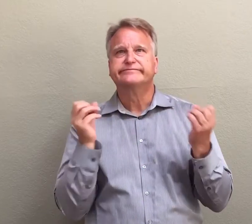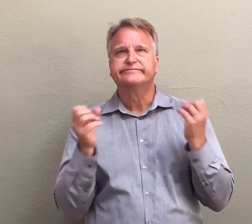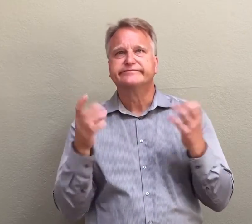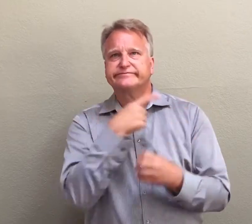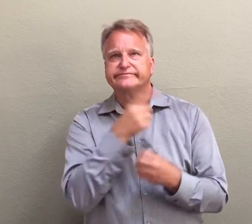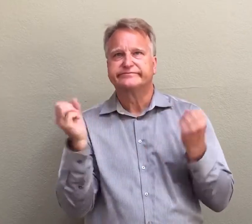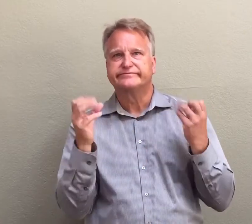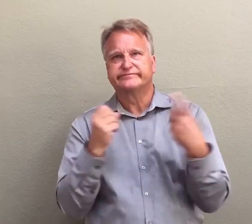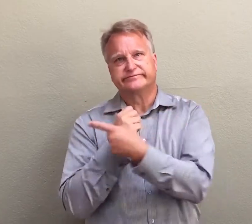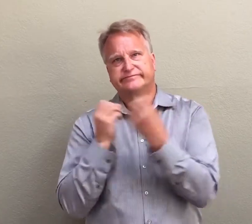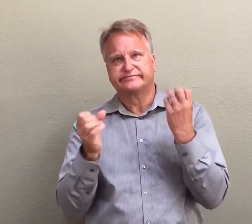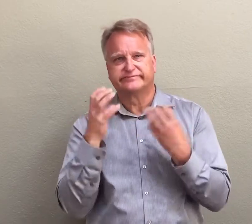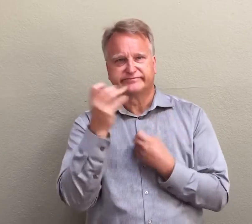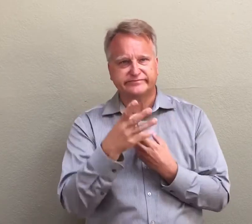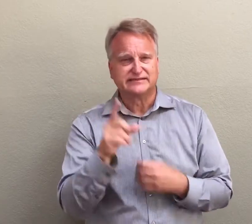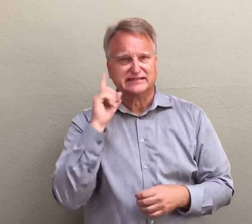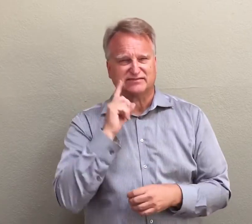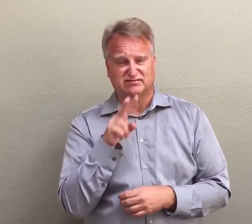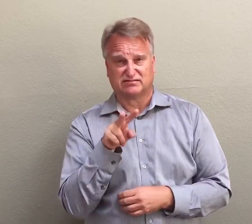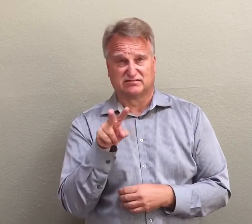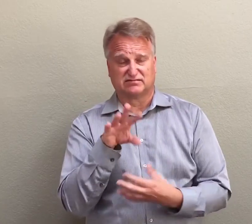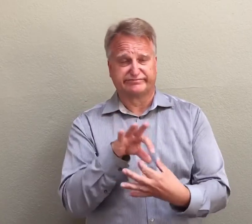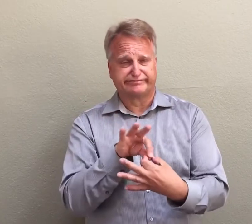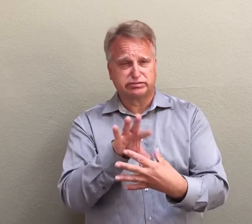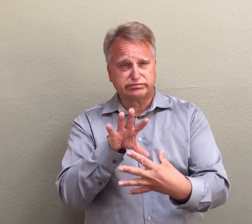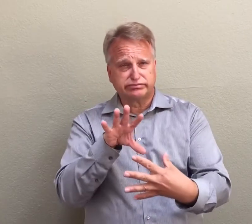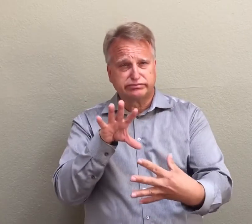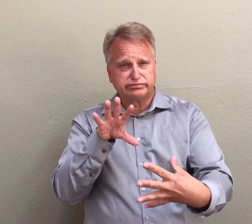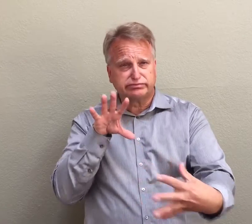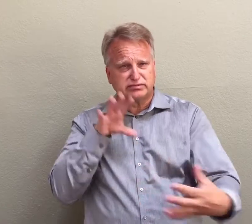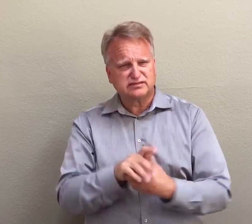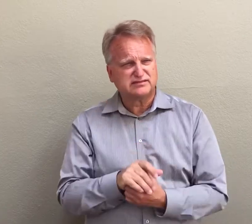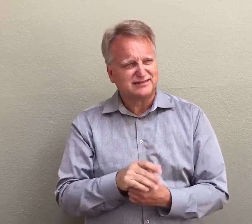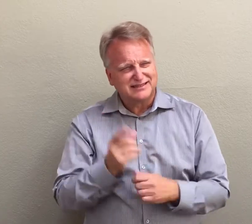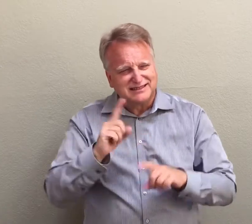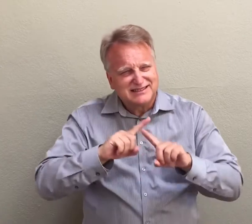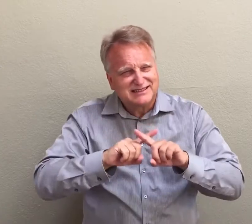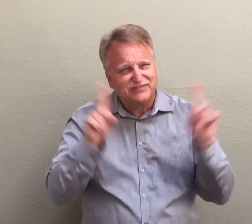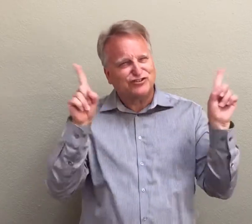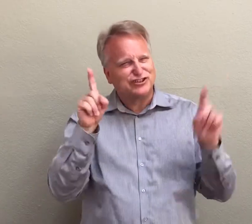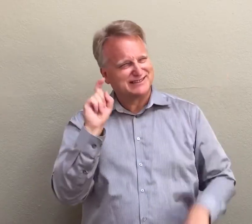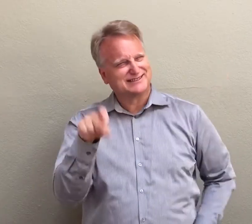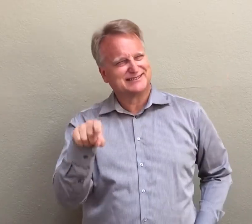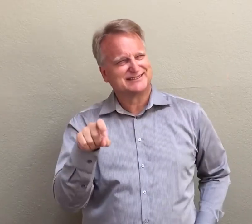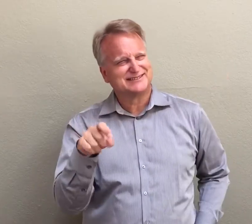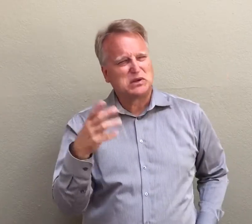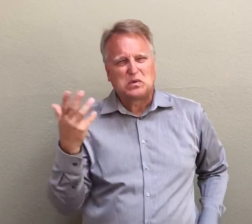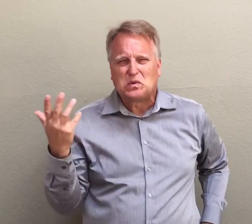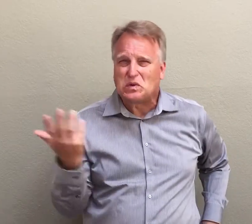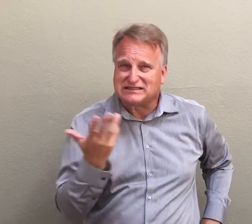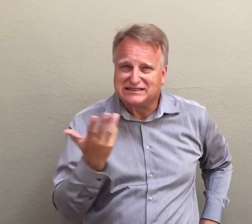It’s a bewildering experience that creates disconnection for Deaf people from the group. Something different needs to be done.